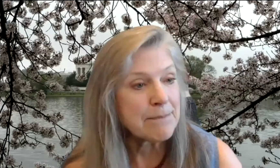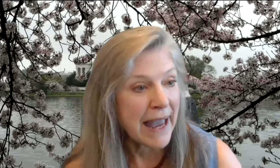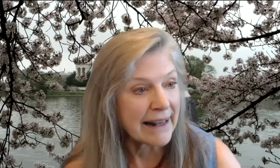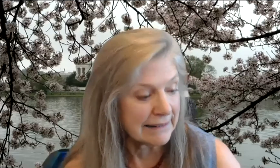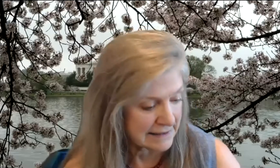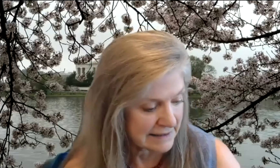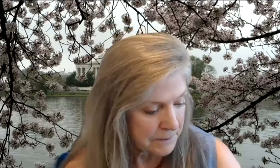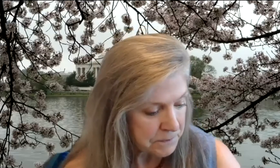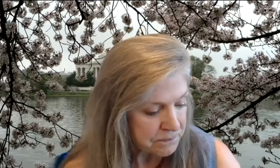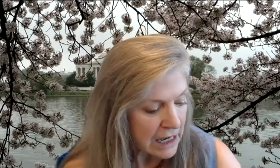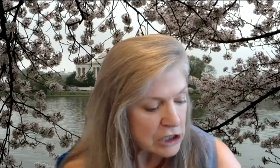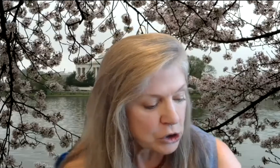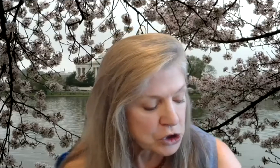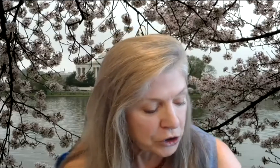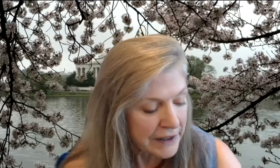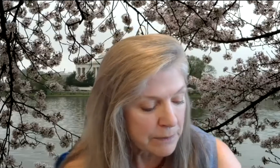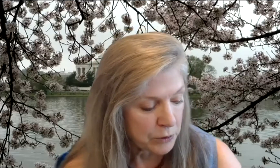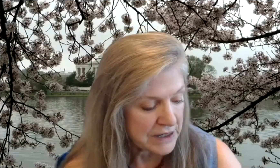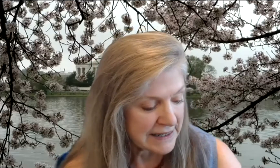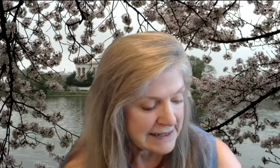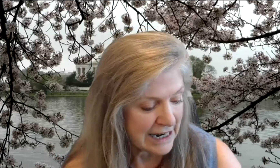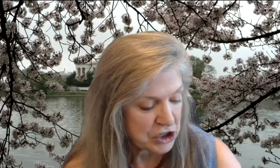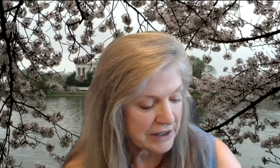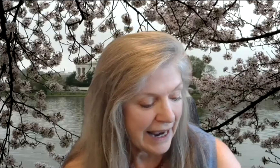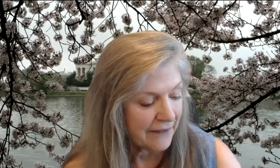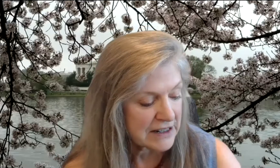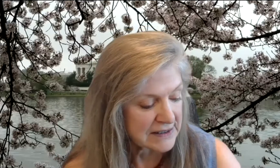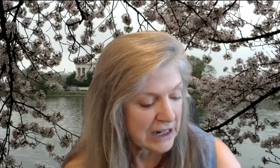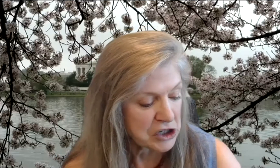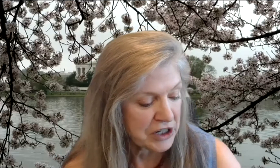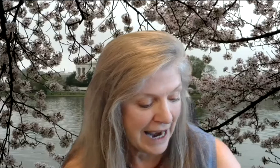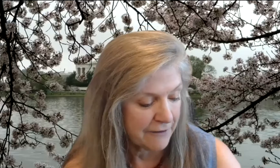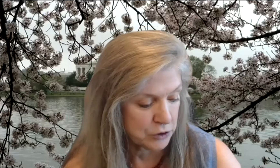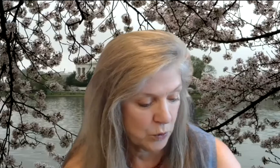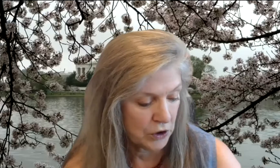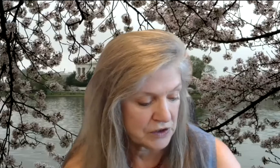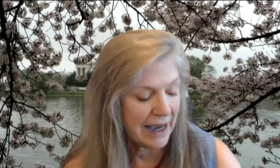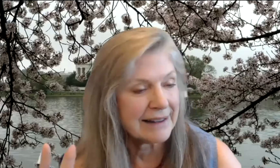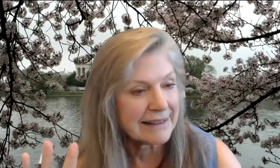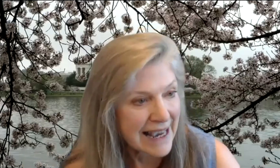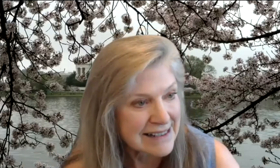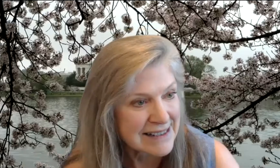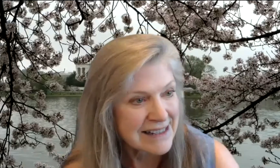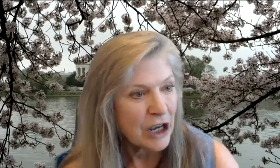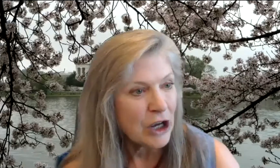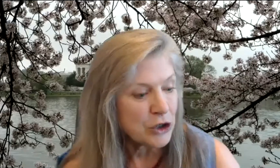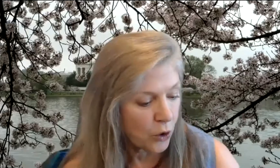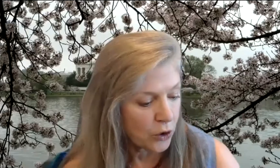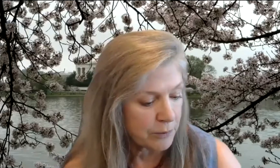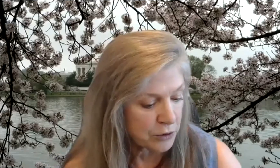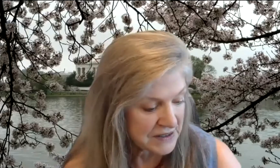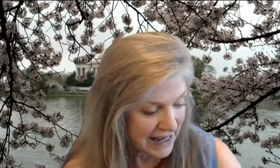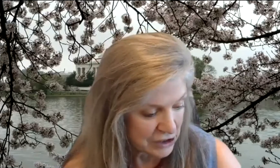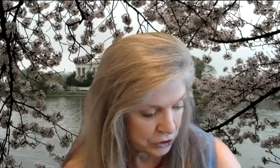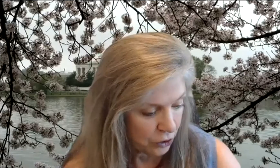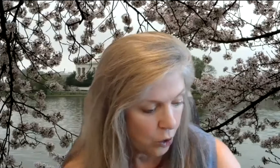panelists. During the presentations and discussion afterwards, unless you’re a presenter or